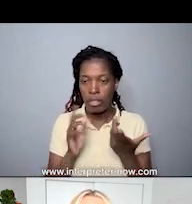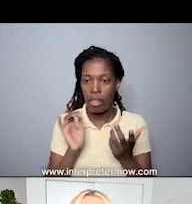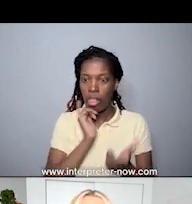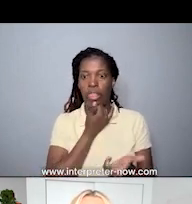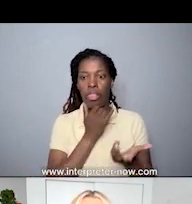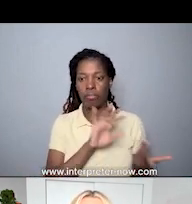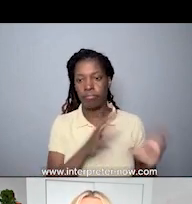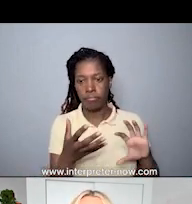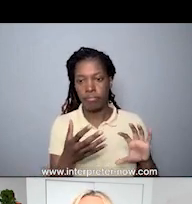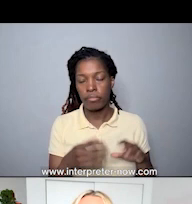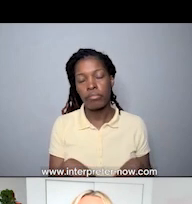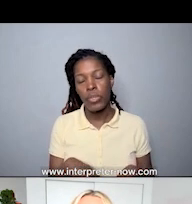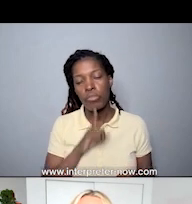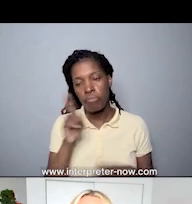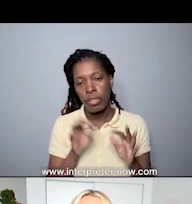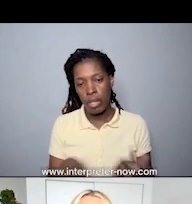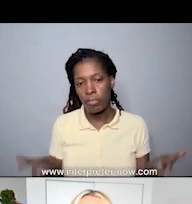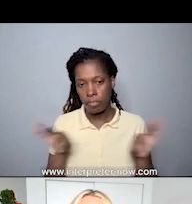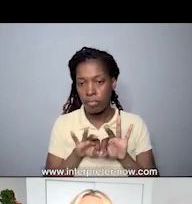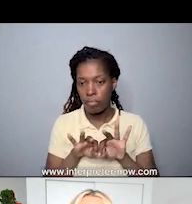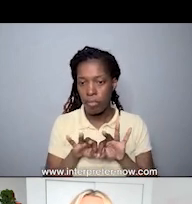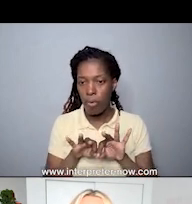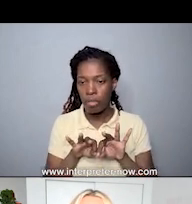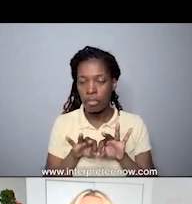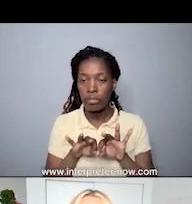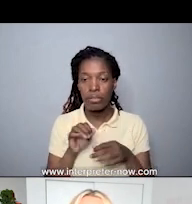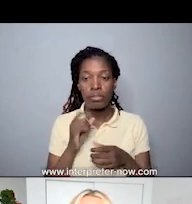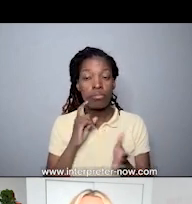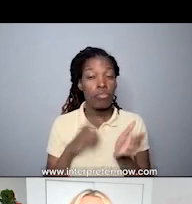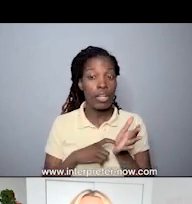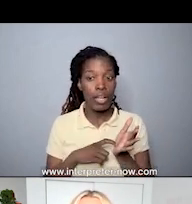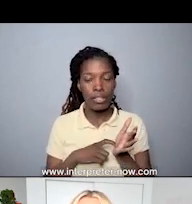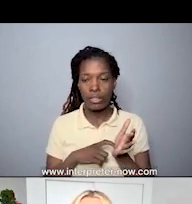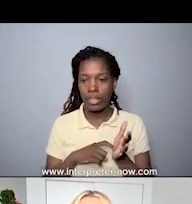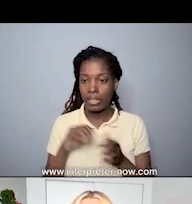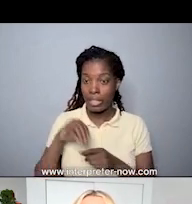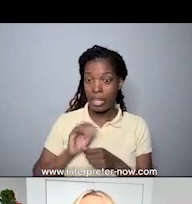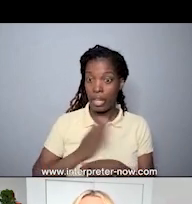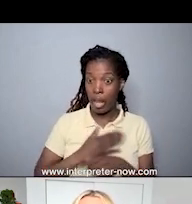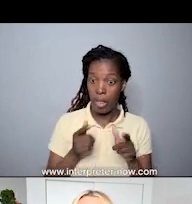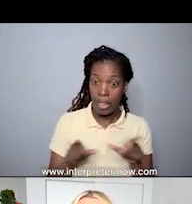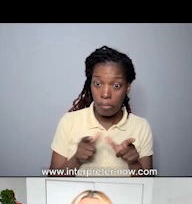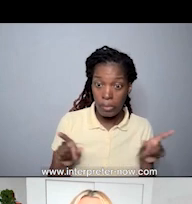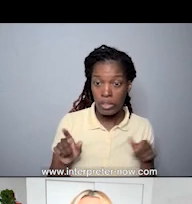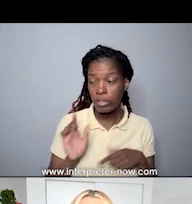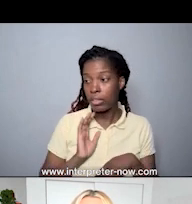So it's really important there to recognize that it's in our words, it's in our actions,